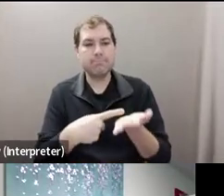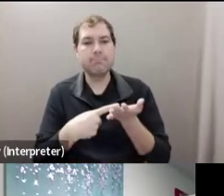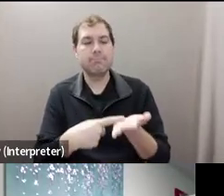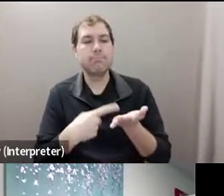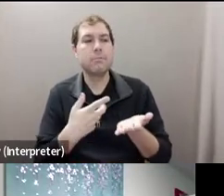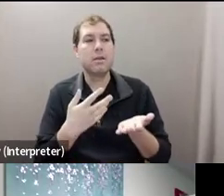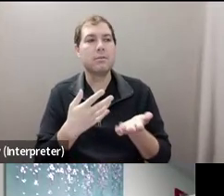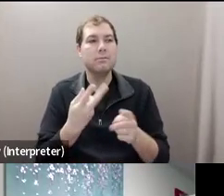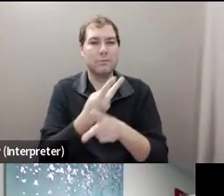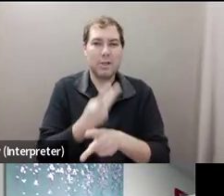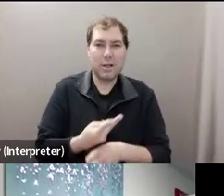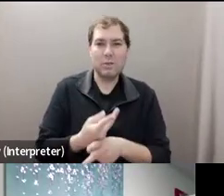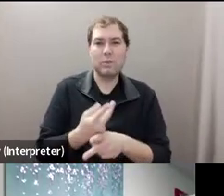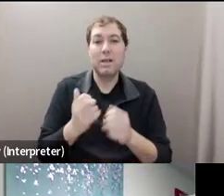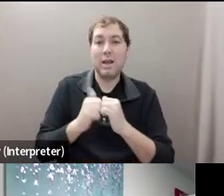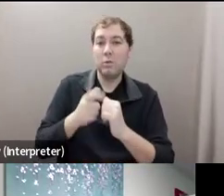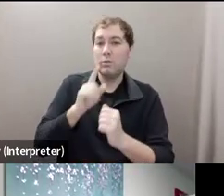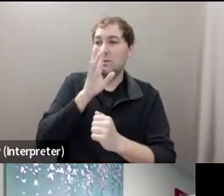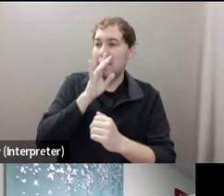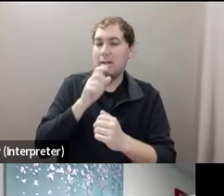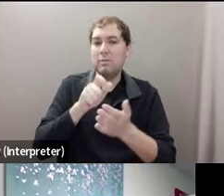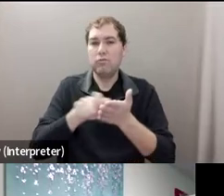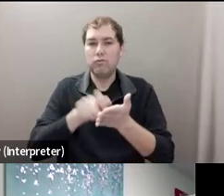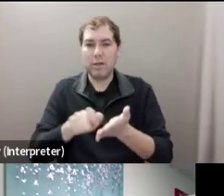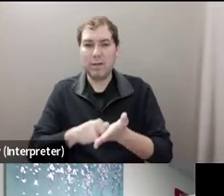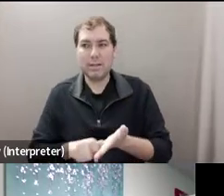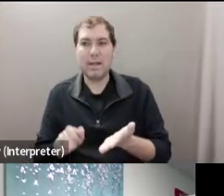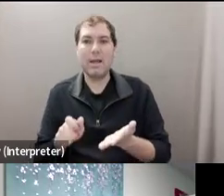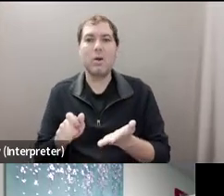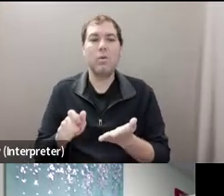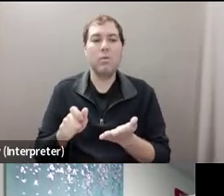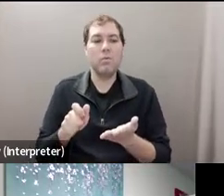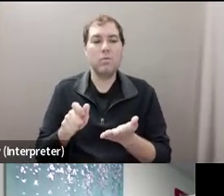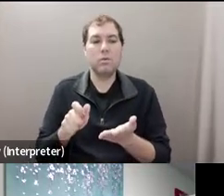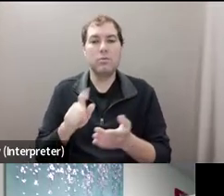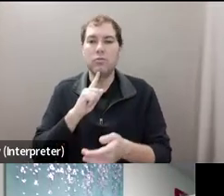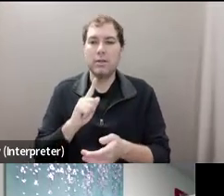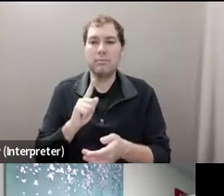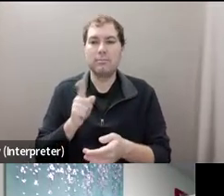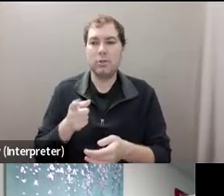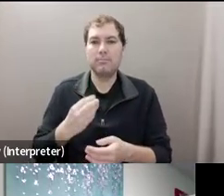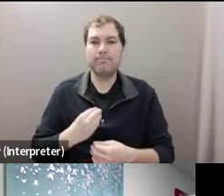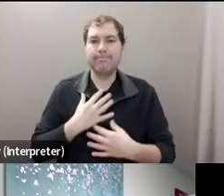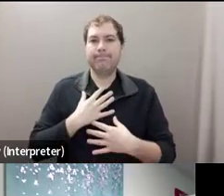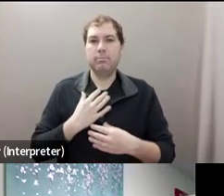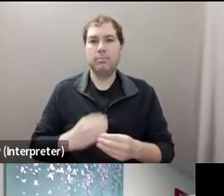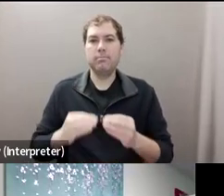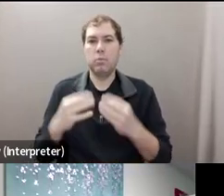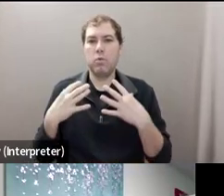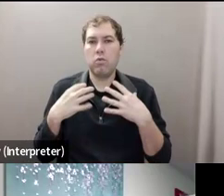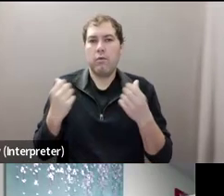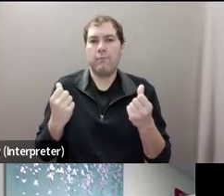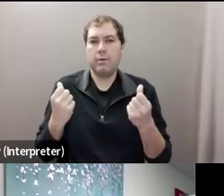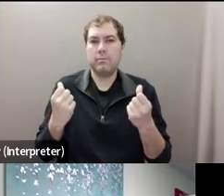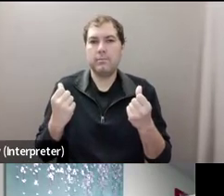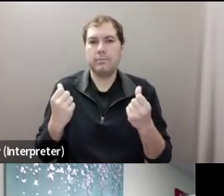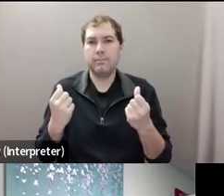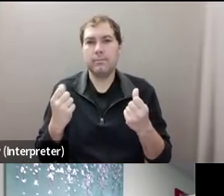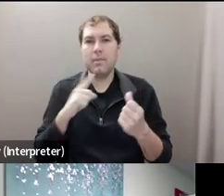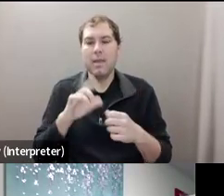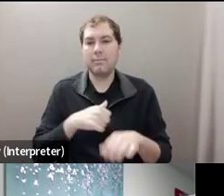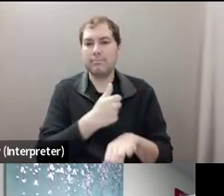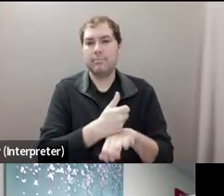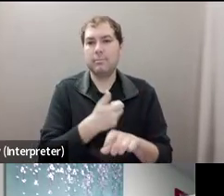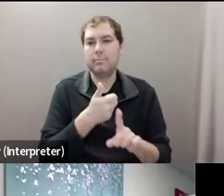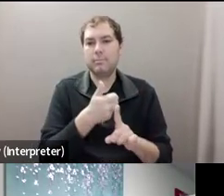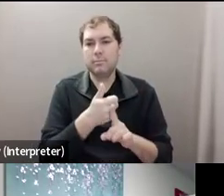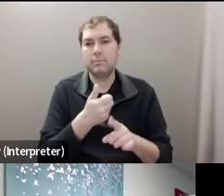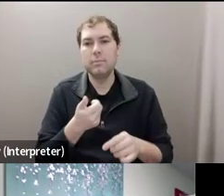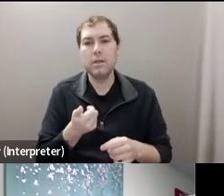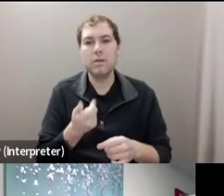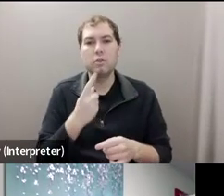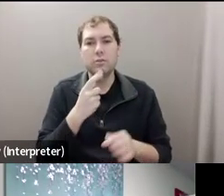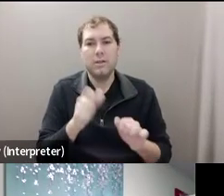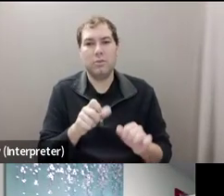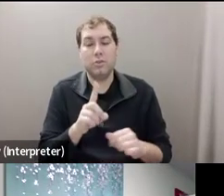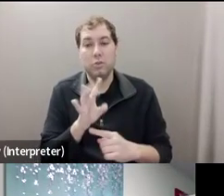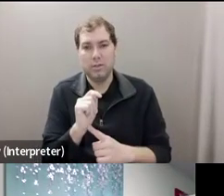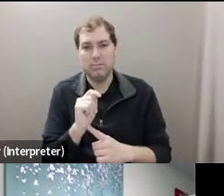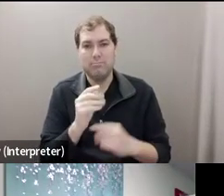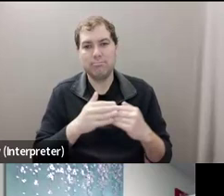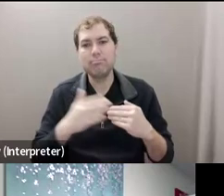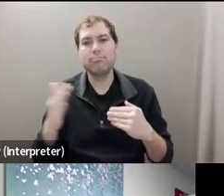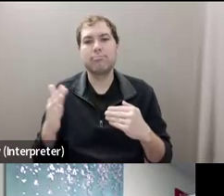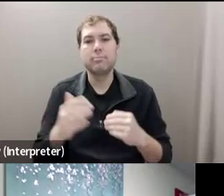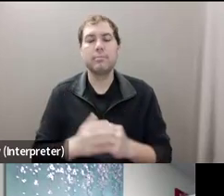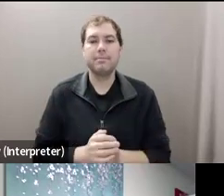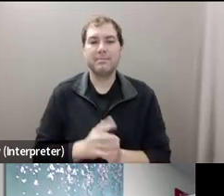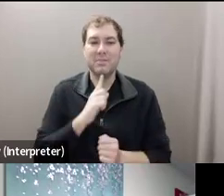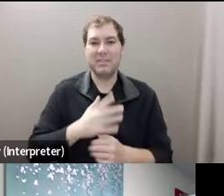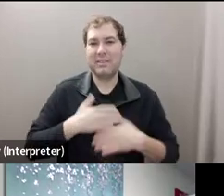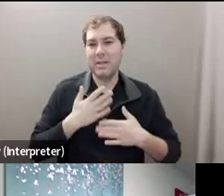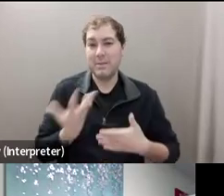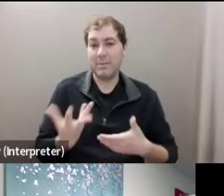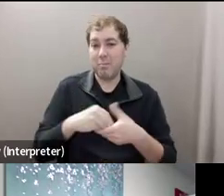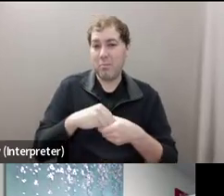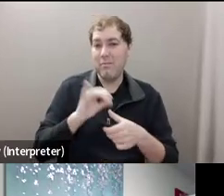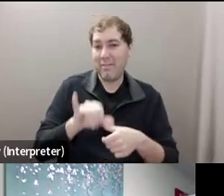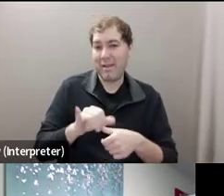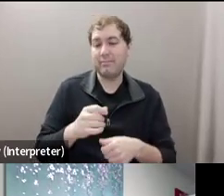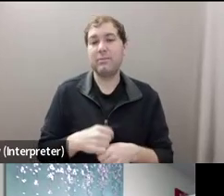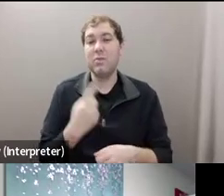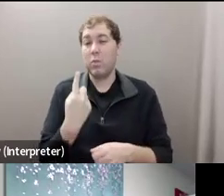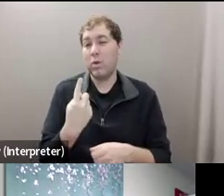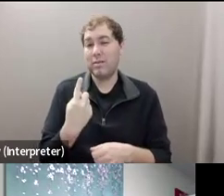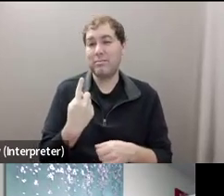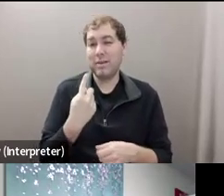Leelynn Brady: figuring out what to say, and really writing everything down. Really just made her a bit more confident and in self advocating for herself. So she's been able to do that a lot moving forward, and I was happy to be a part of it. So that's 1 instance that I have in mind.